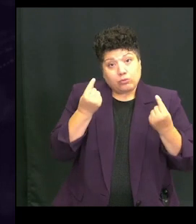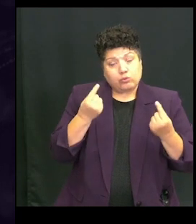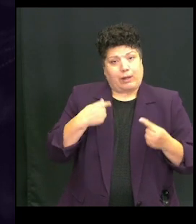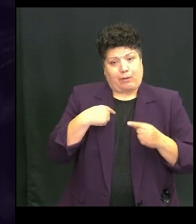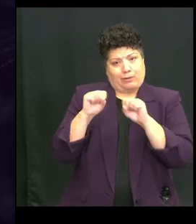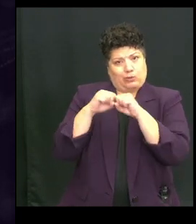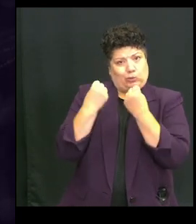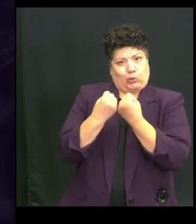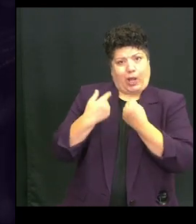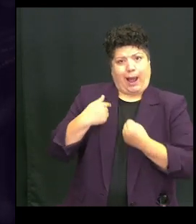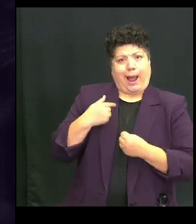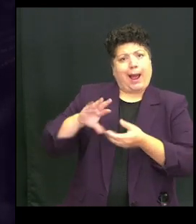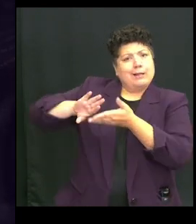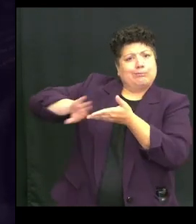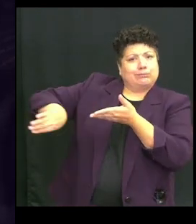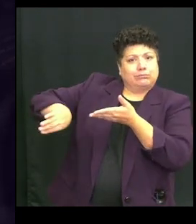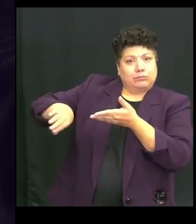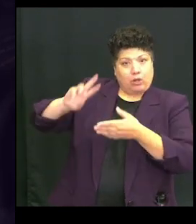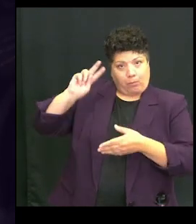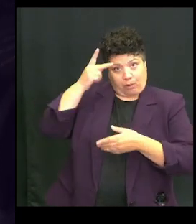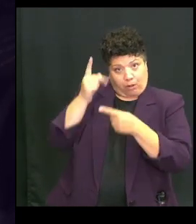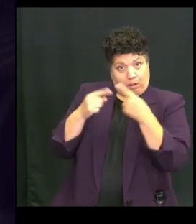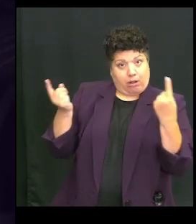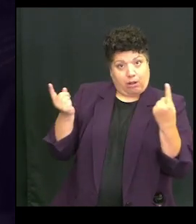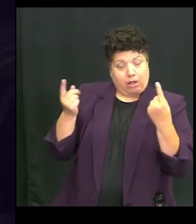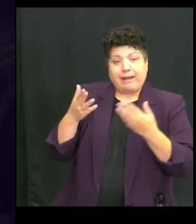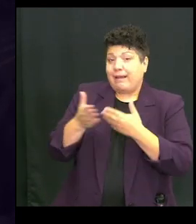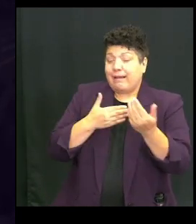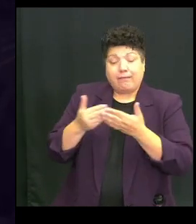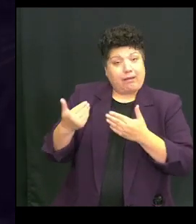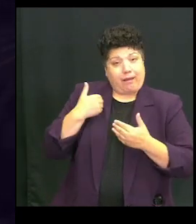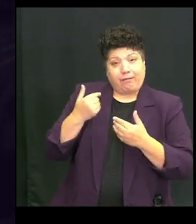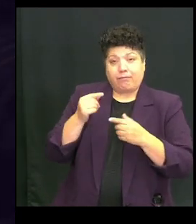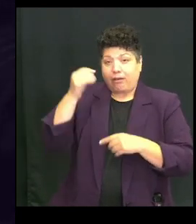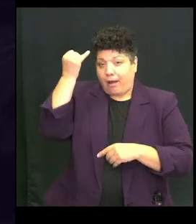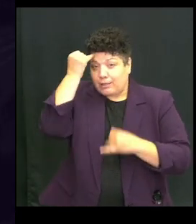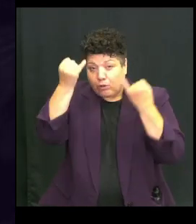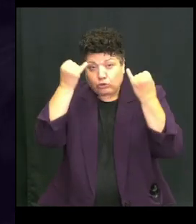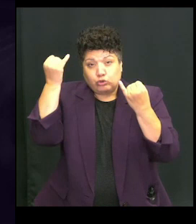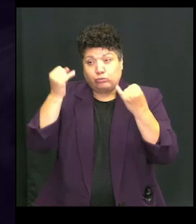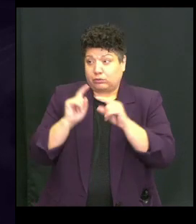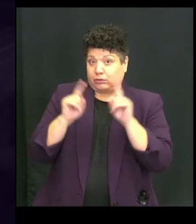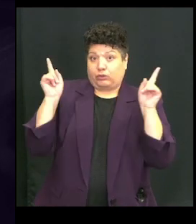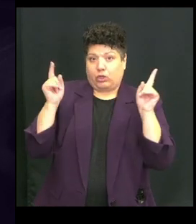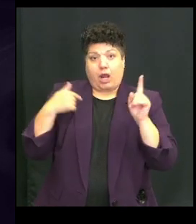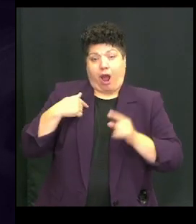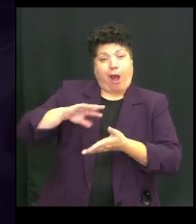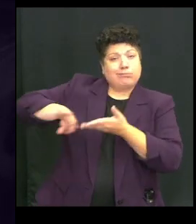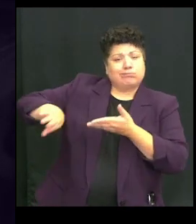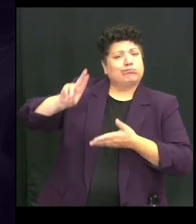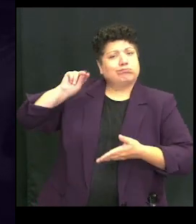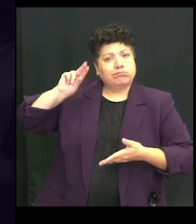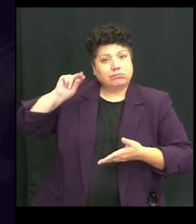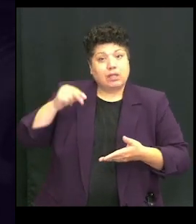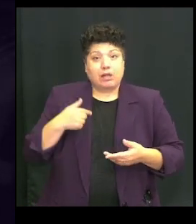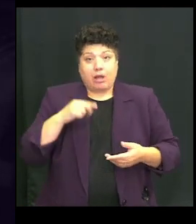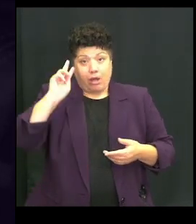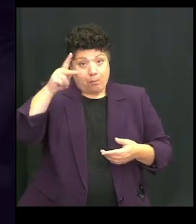from their political opponents, even amidst polarization. While we might prefer politically aligned news content that backs up our politics,